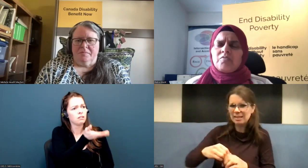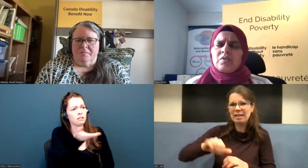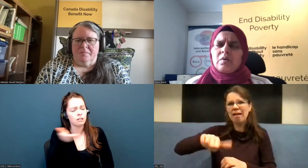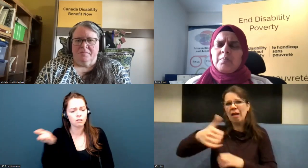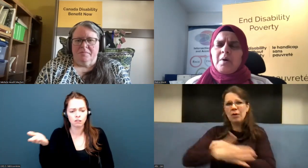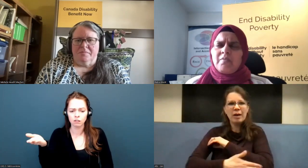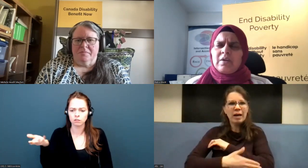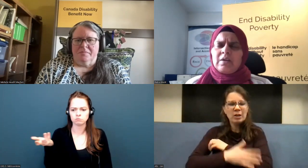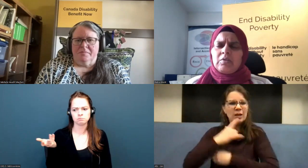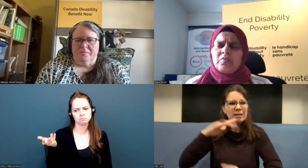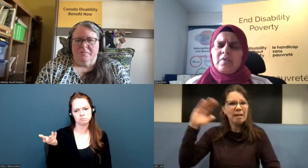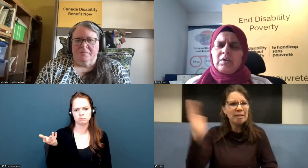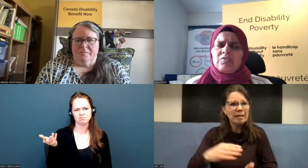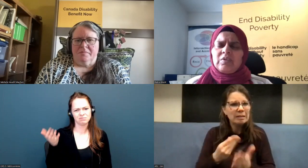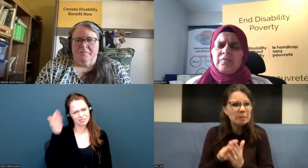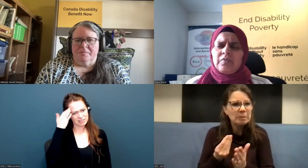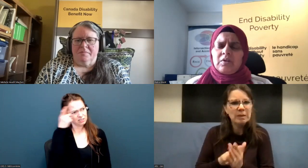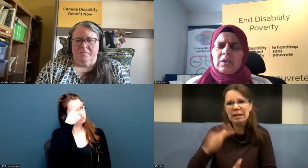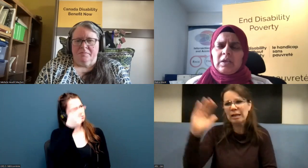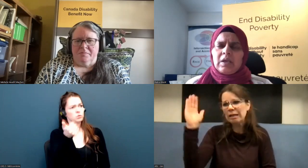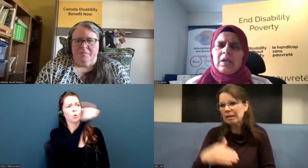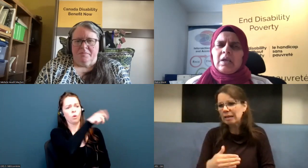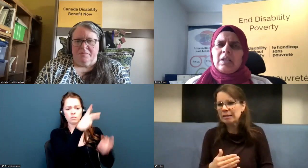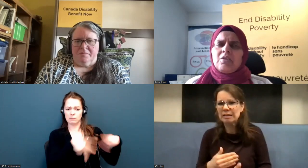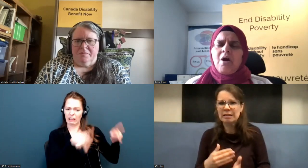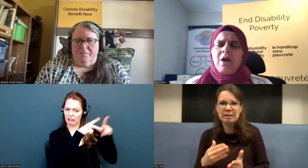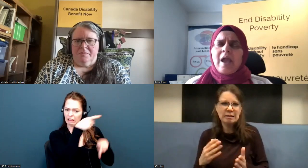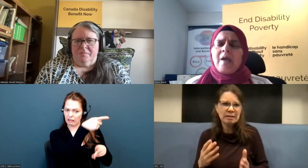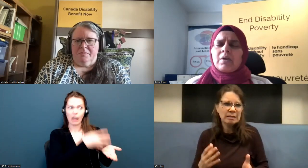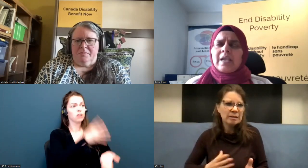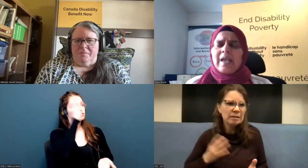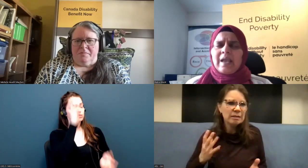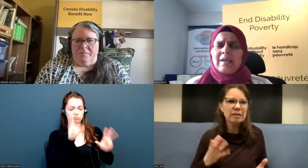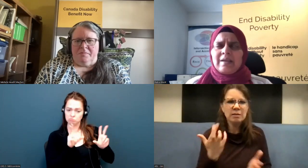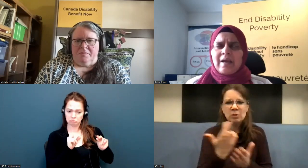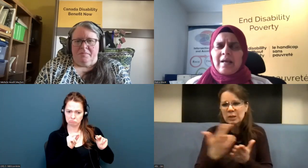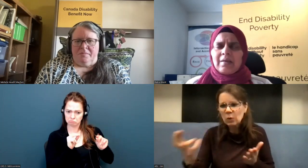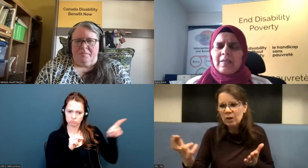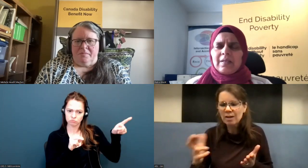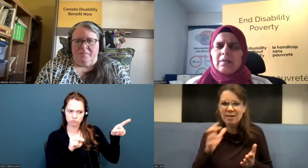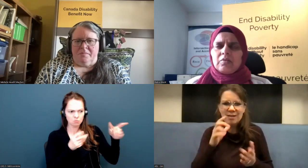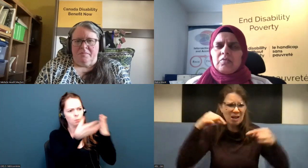WHERE POVERTY LOOKS VERY DIFFERENTLY, NOT OUR CANADA.